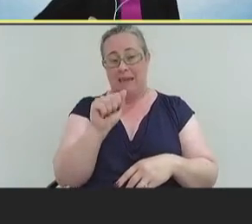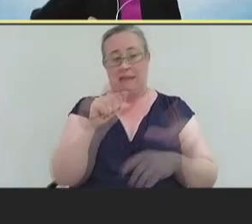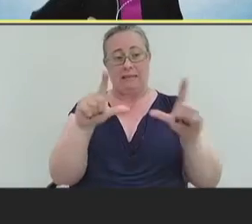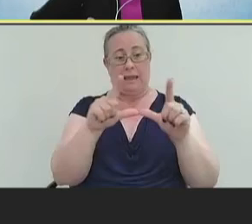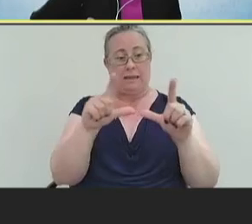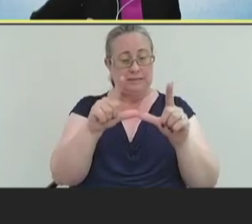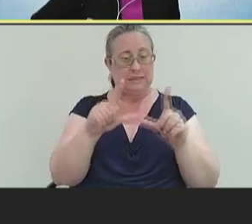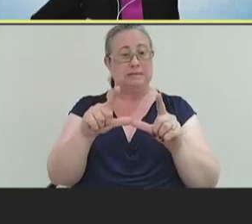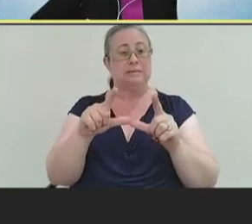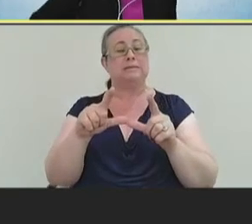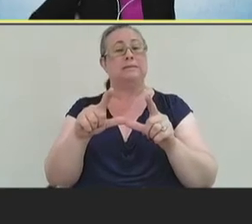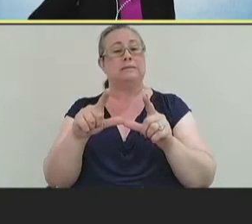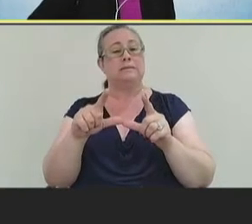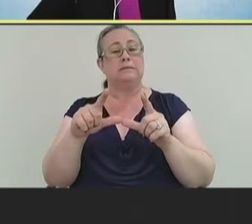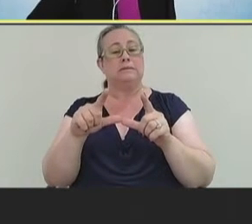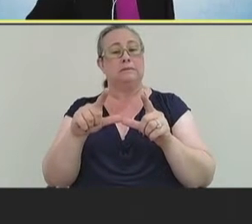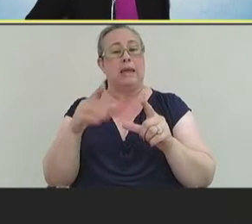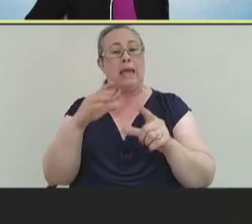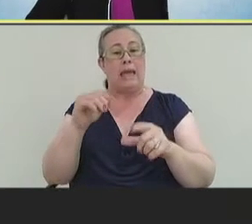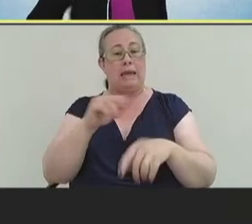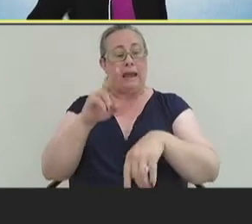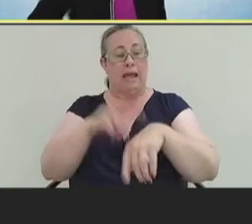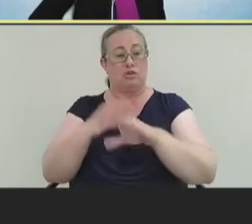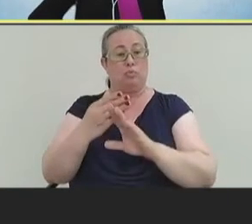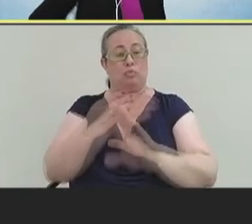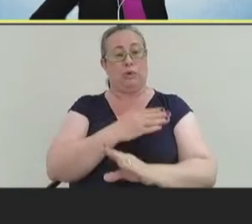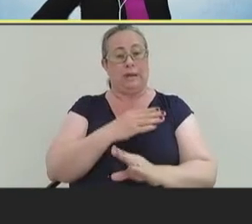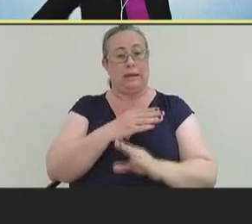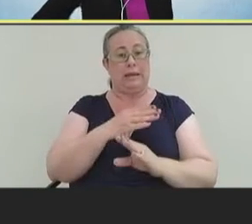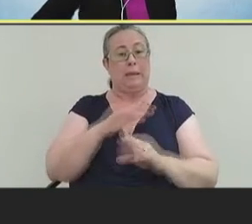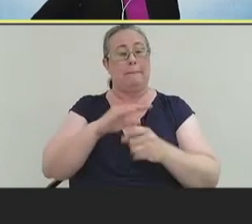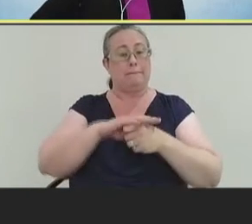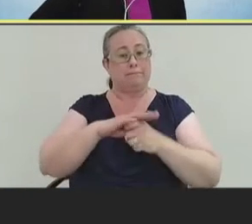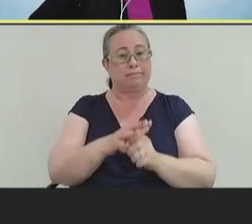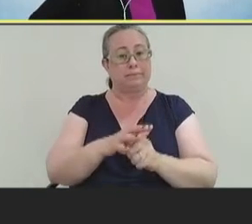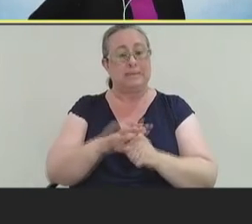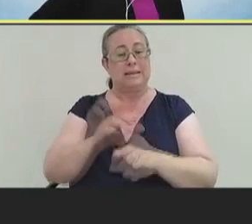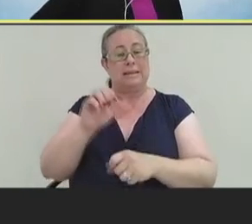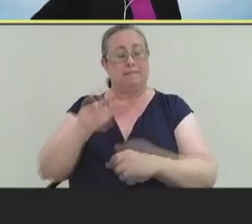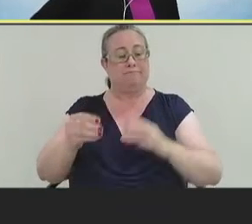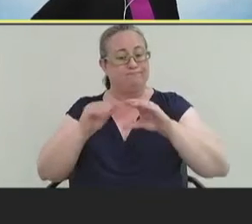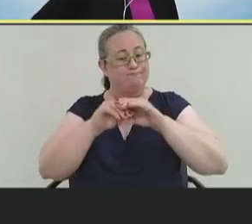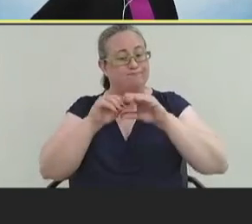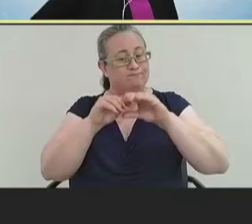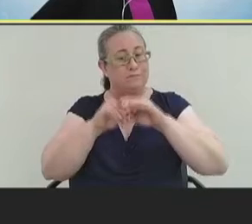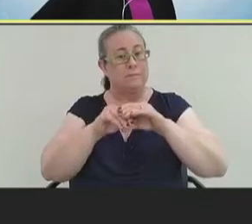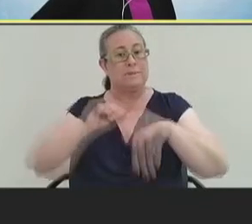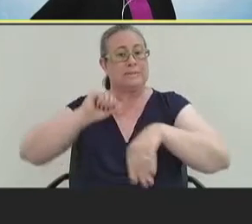and we have our national Pre-Pandemic Influenza Vaccine Stockpile Program in place. And then if